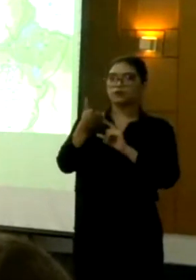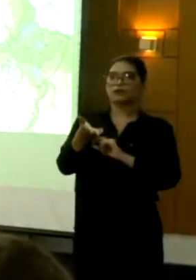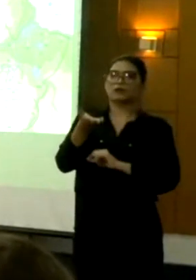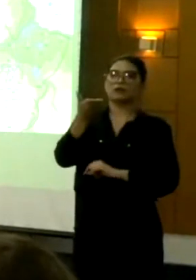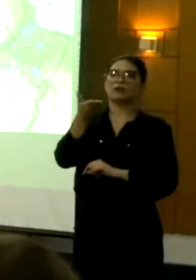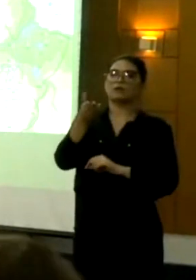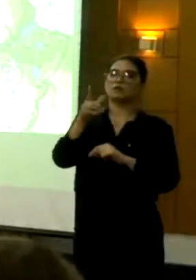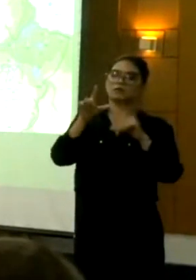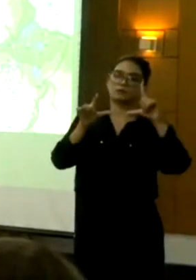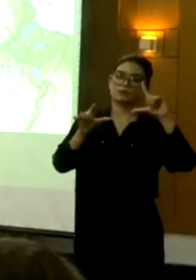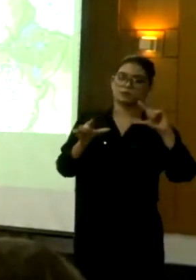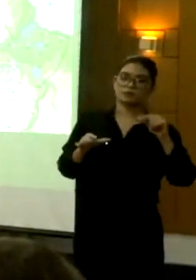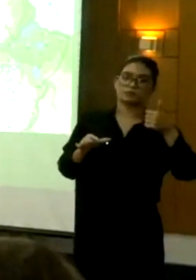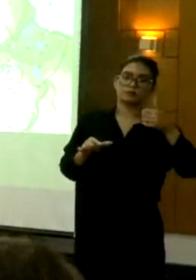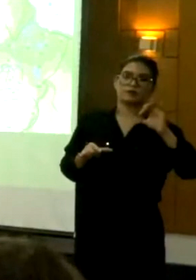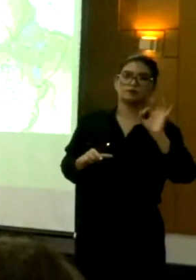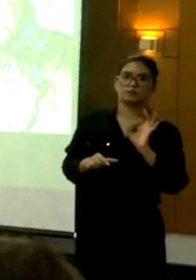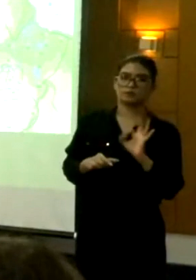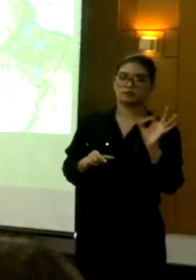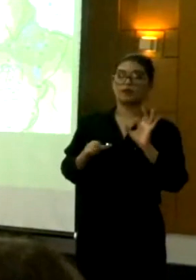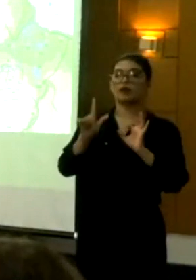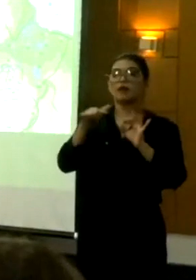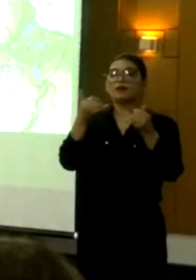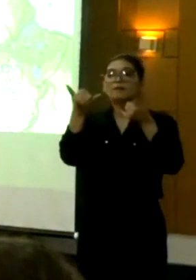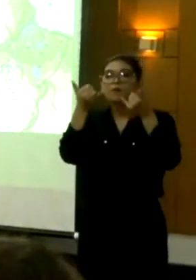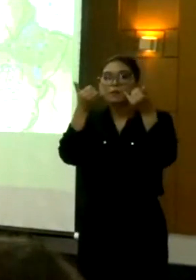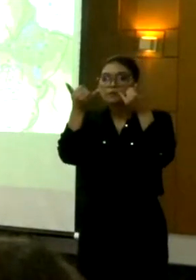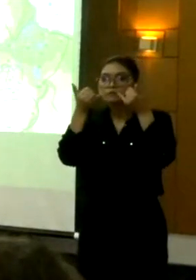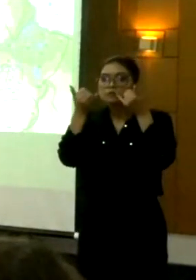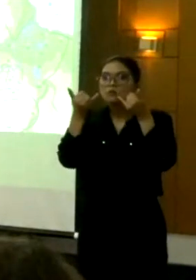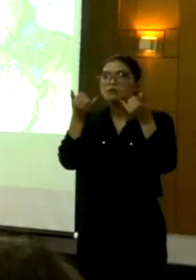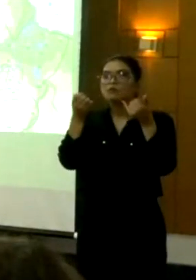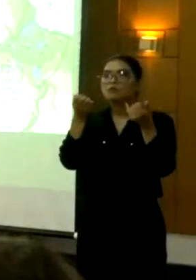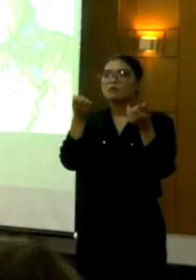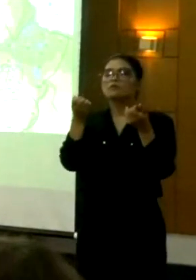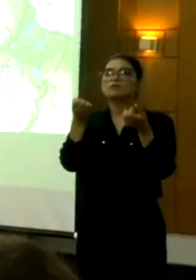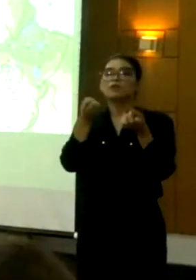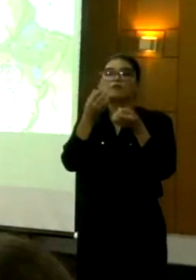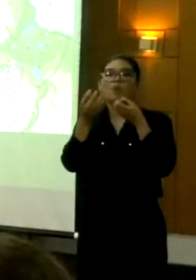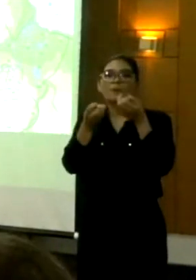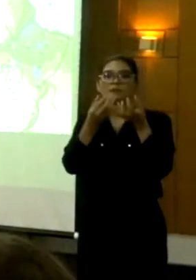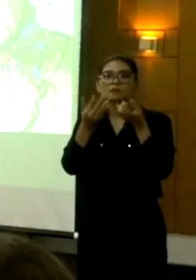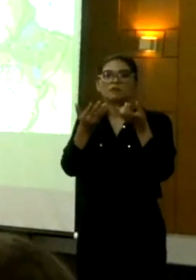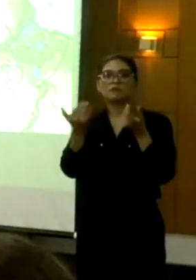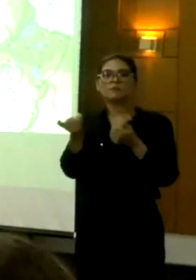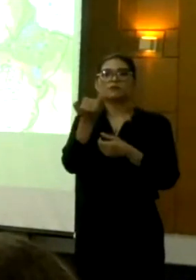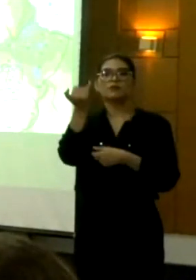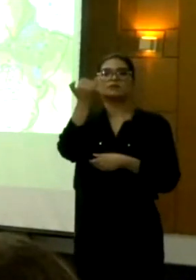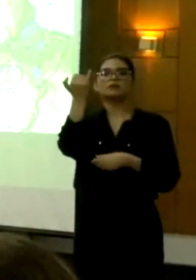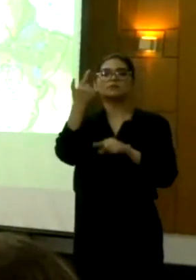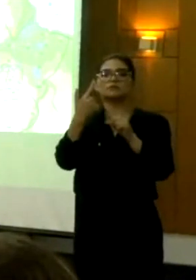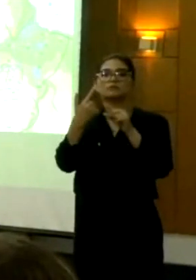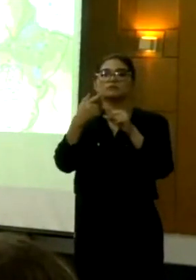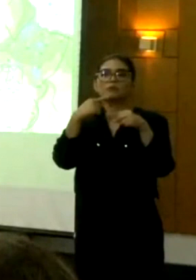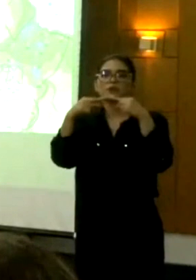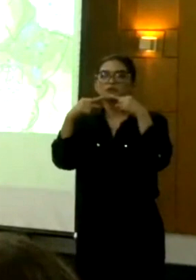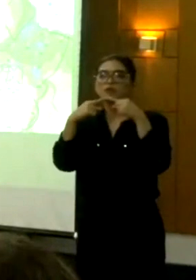, this is 1, it is 1 important information, for example for public policies , because these communities Here they also need